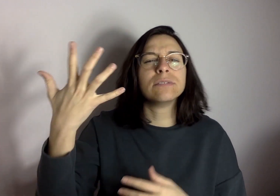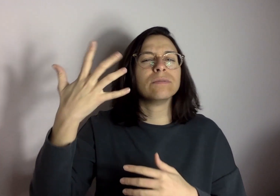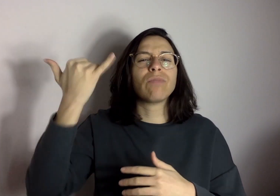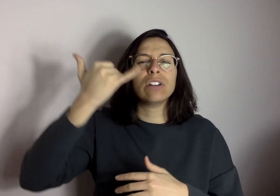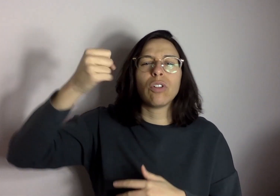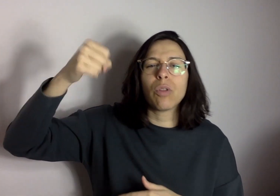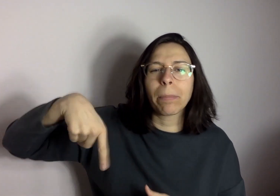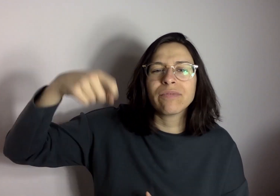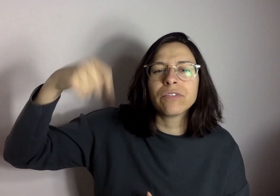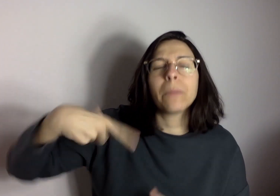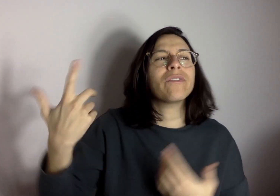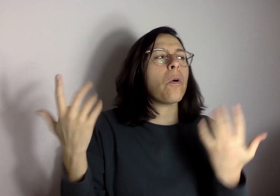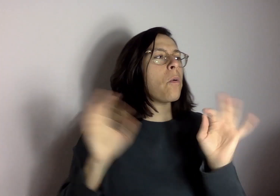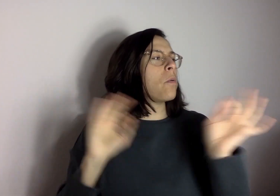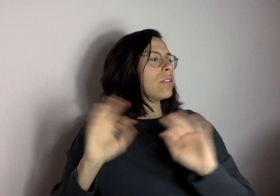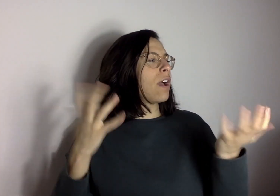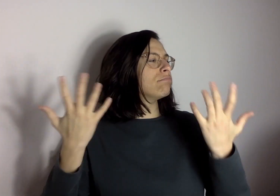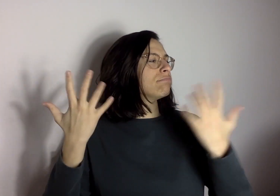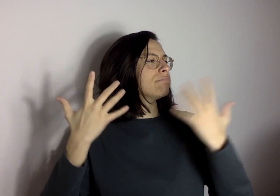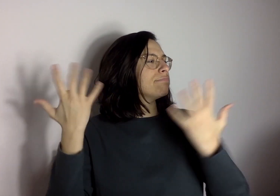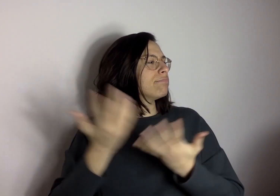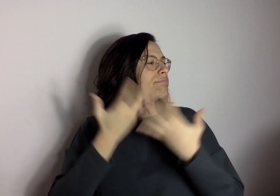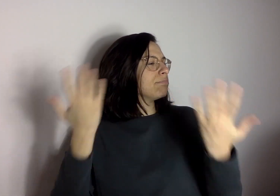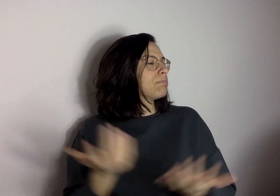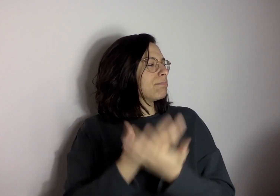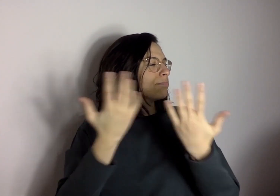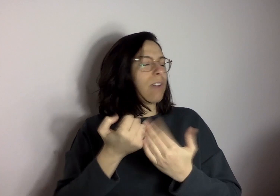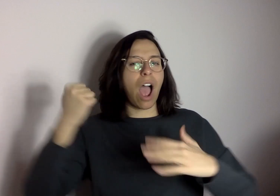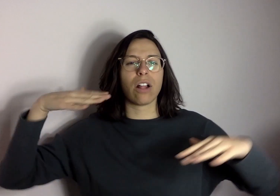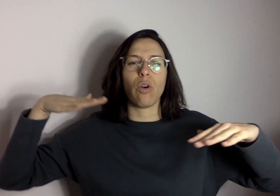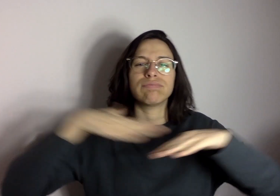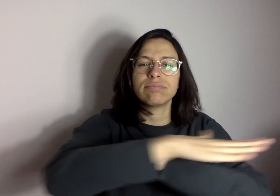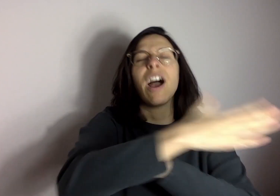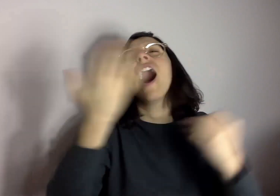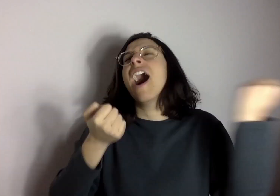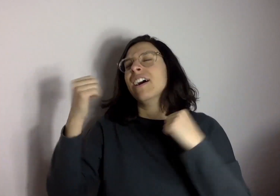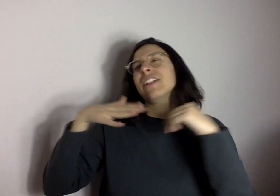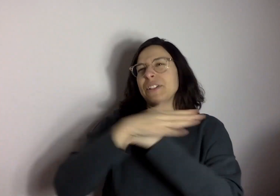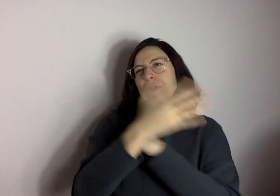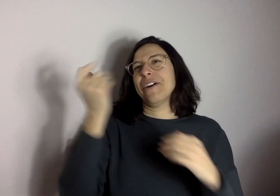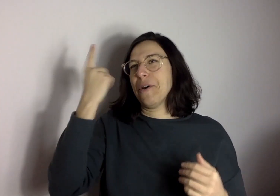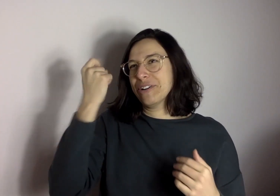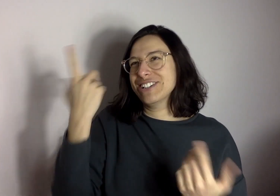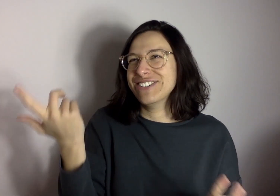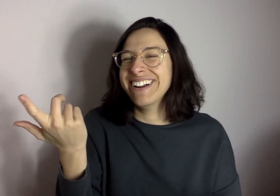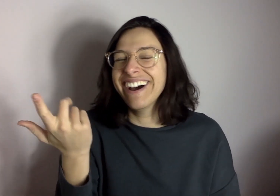I don´t know if there is dripping water or…. cars making noise….No I mean that I know because I can see it..thats obvious.